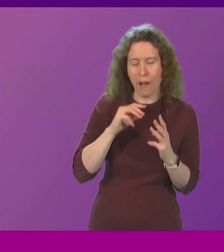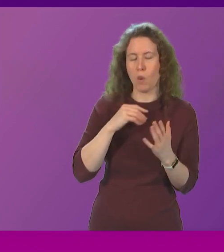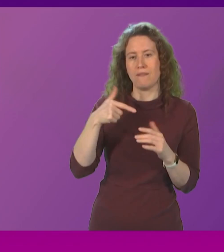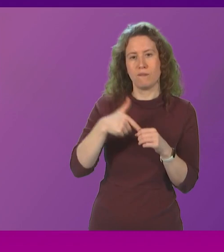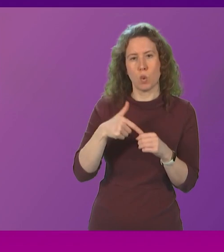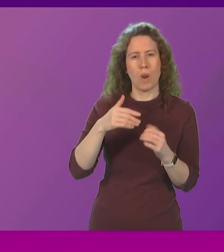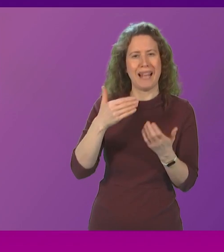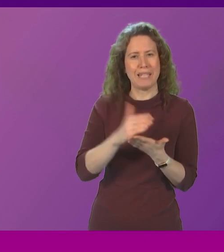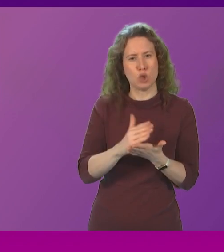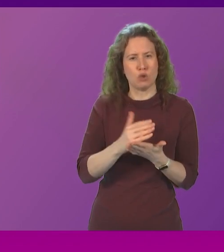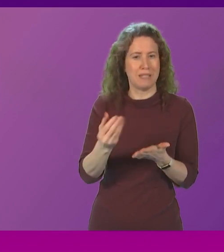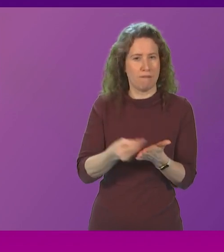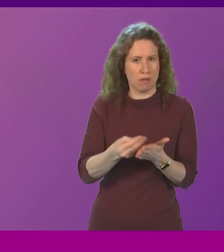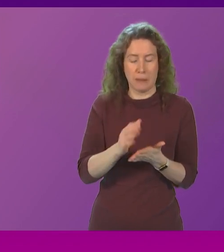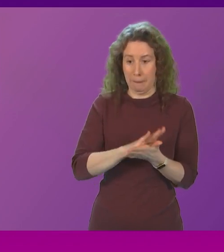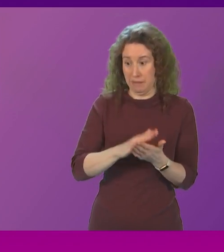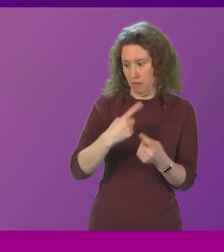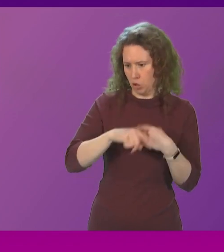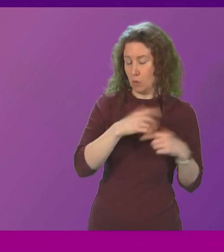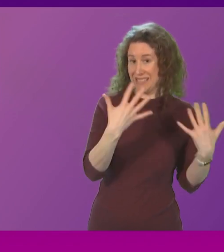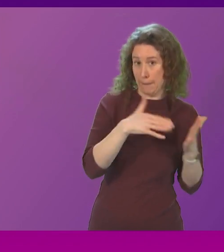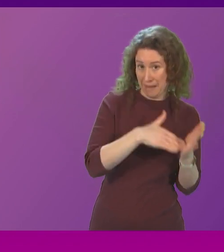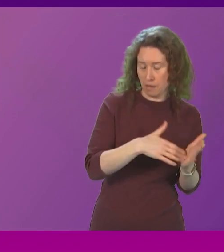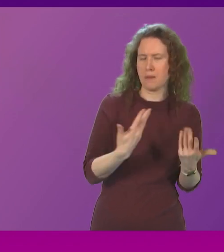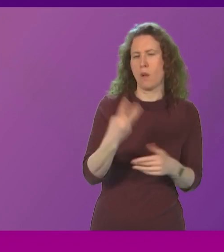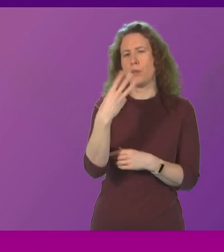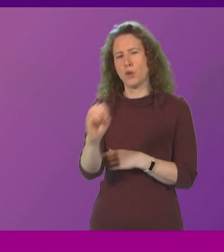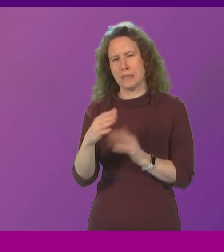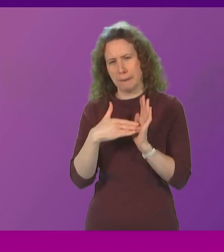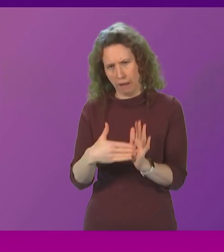million last year to £30 million in 2023-24.